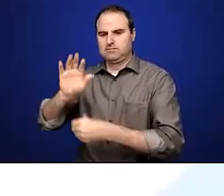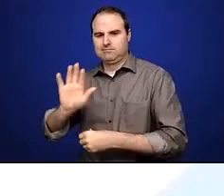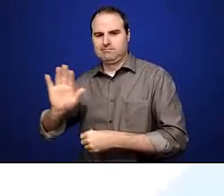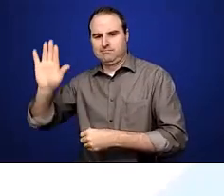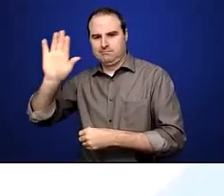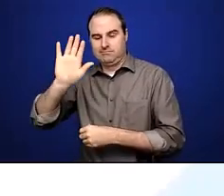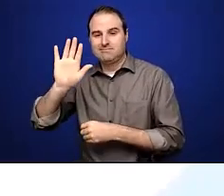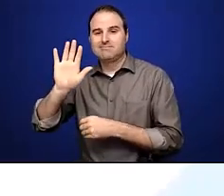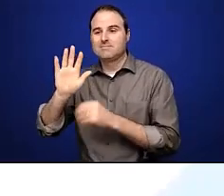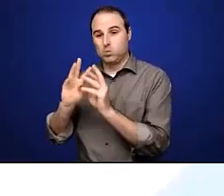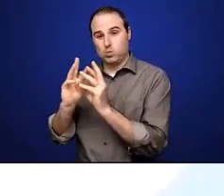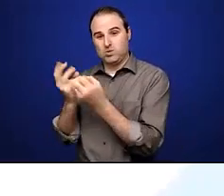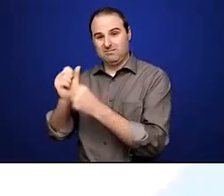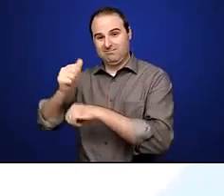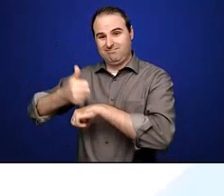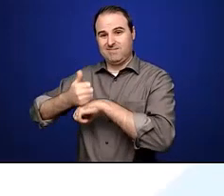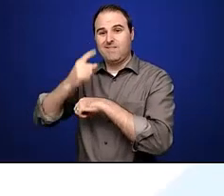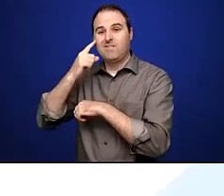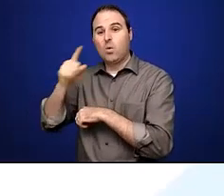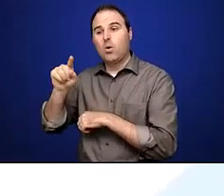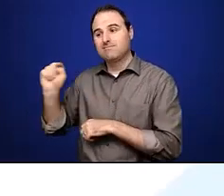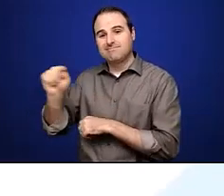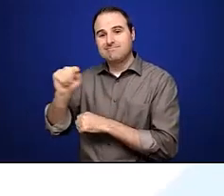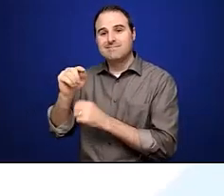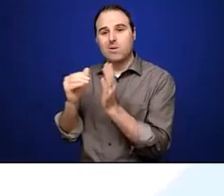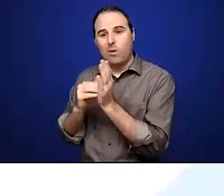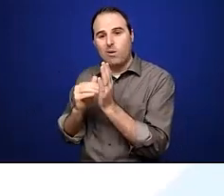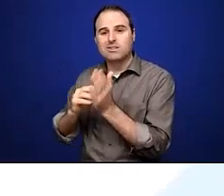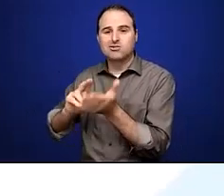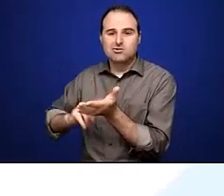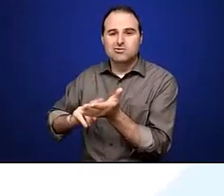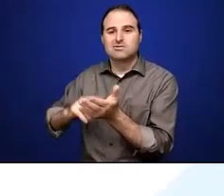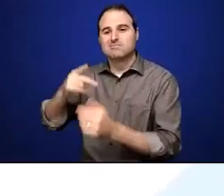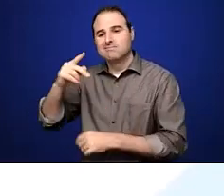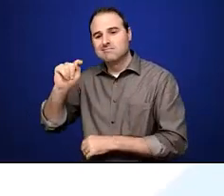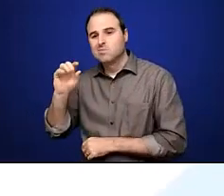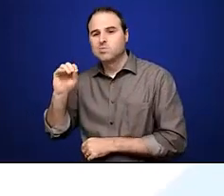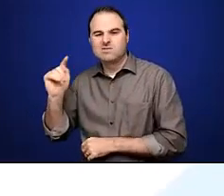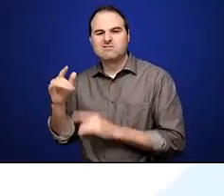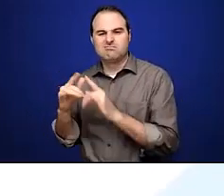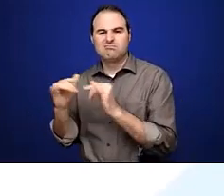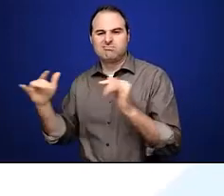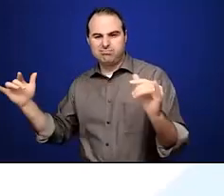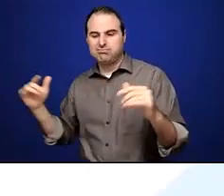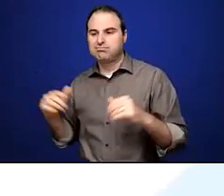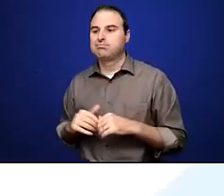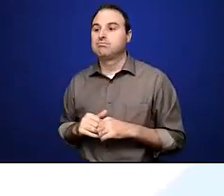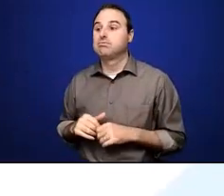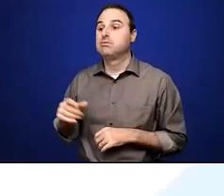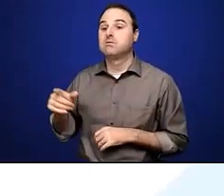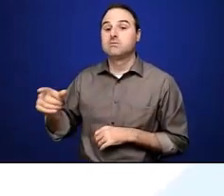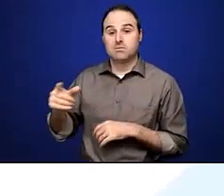That was partnered with PLEX always having some perspective as well and being able to speak on different topics, such as just